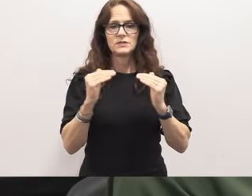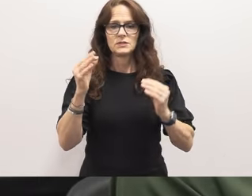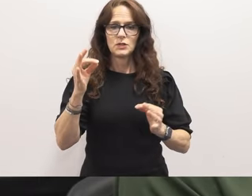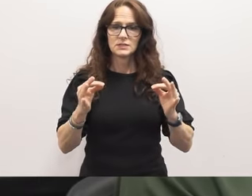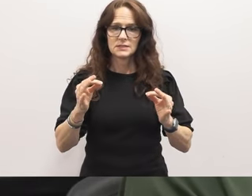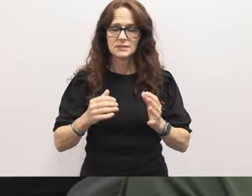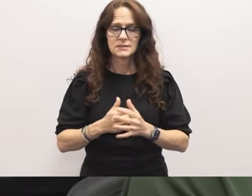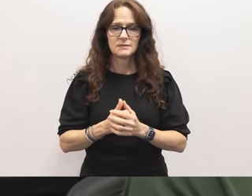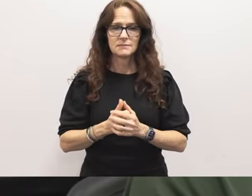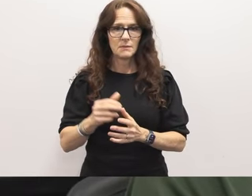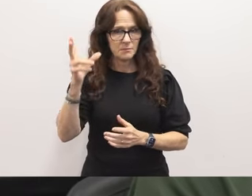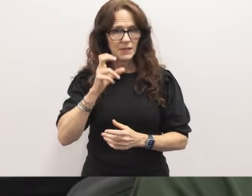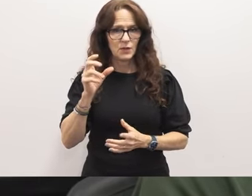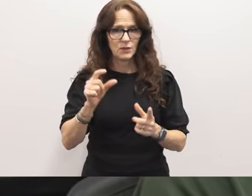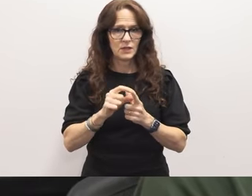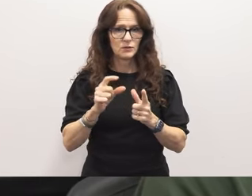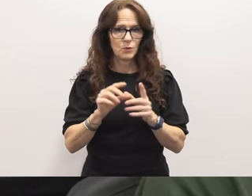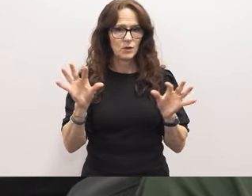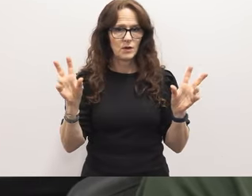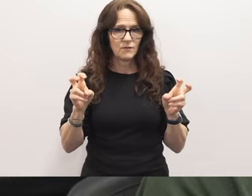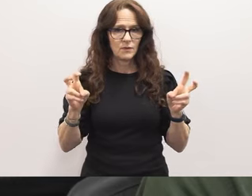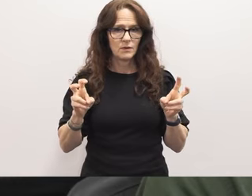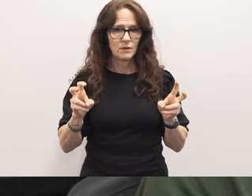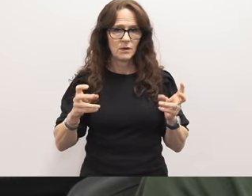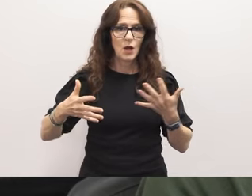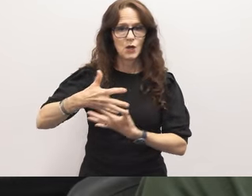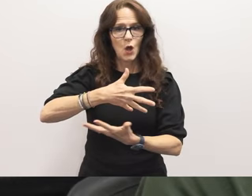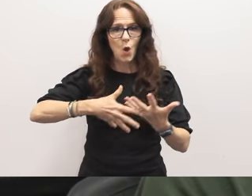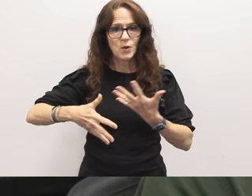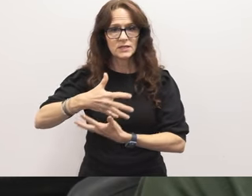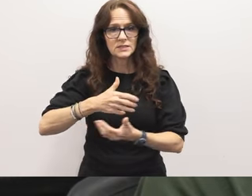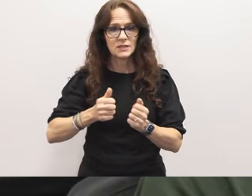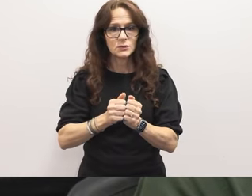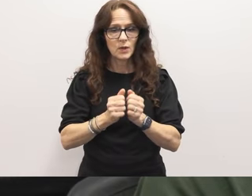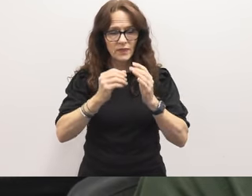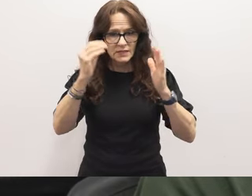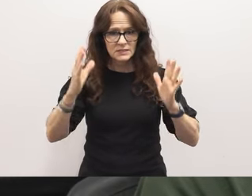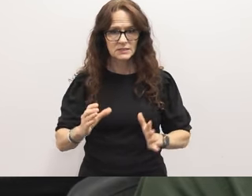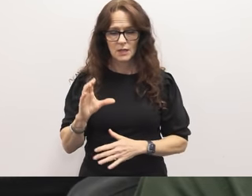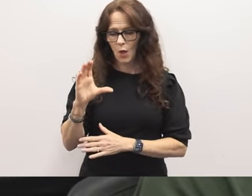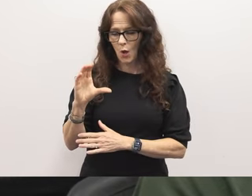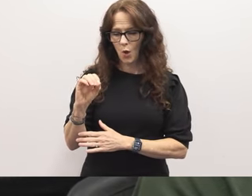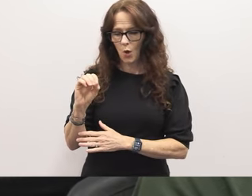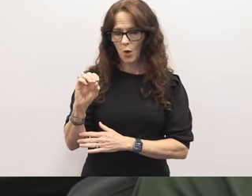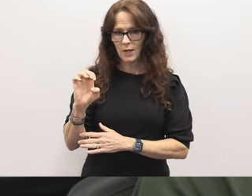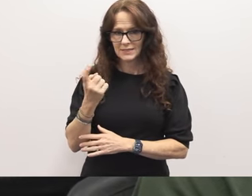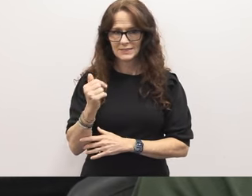you're gonna hear me say this word or this phrase a lot, coexisting with students. So we use restorative justice at our school,